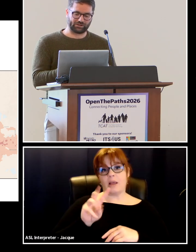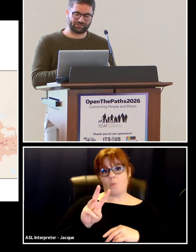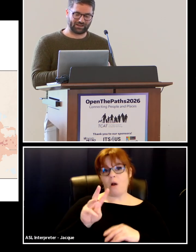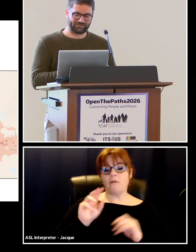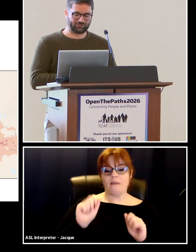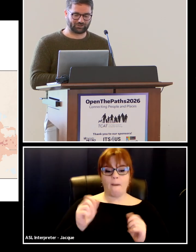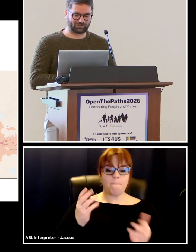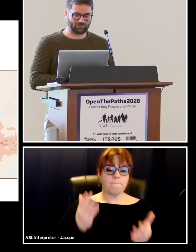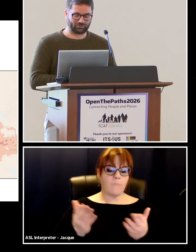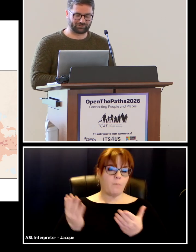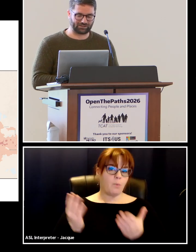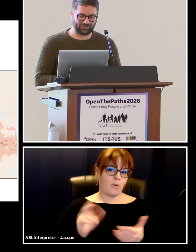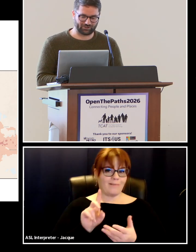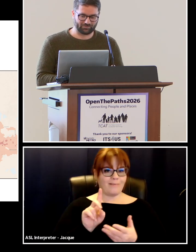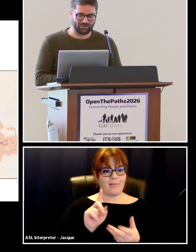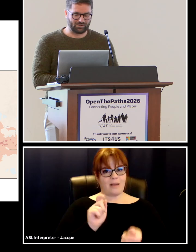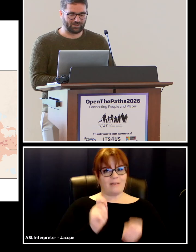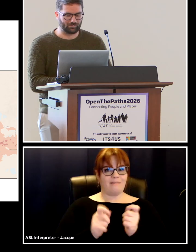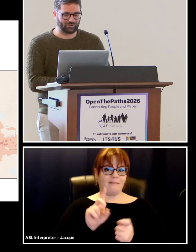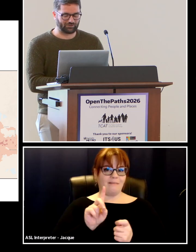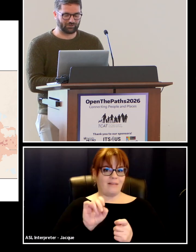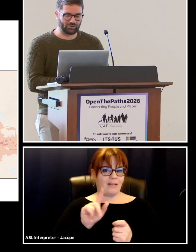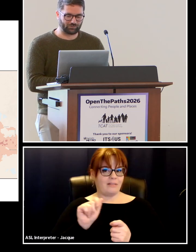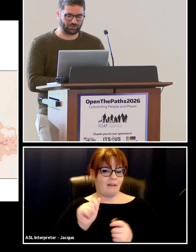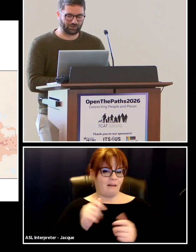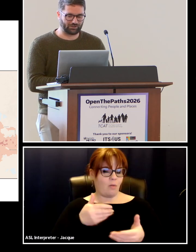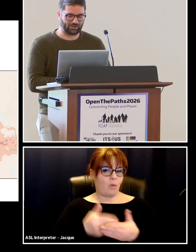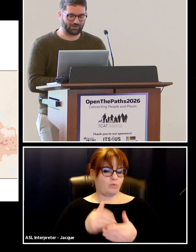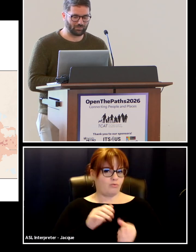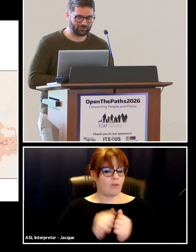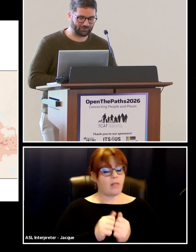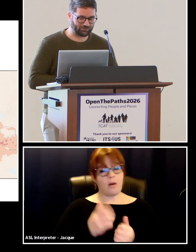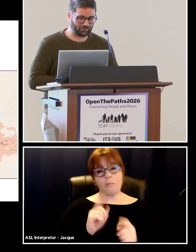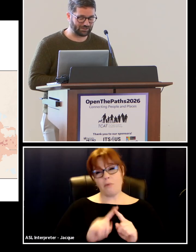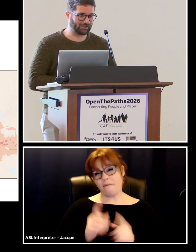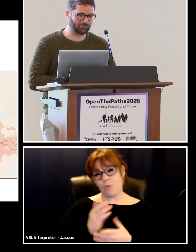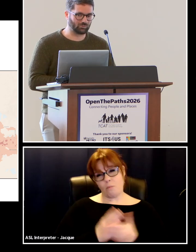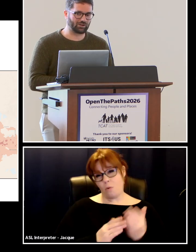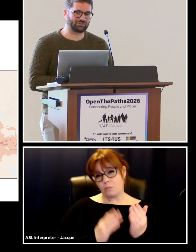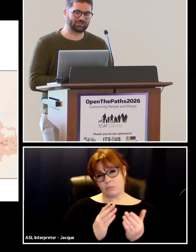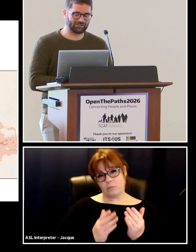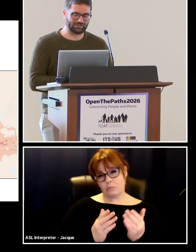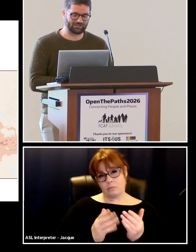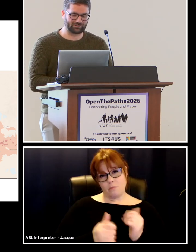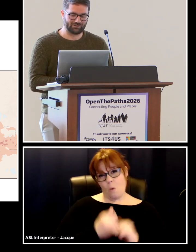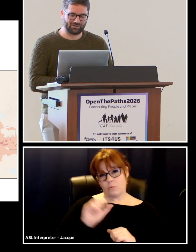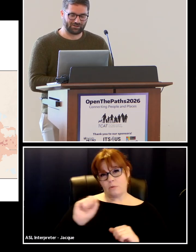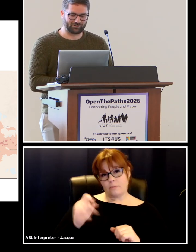bring that delta closer together. Um but for the most part uh most of Spokane Washington here uh